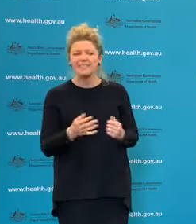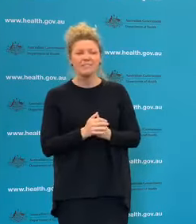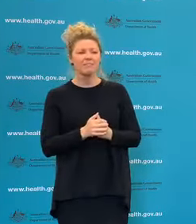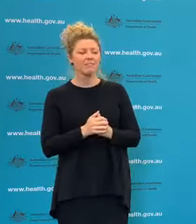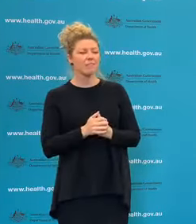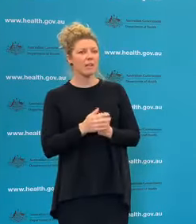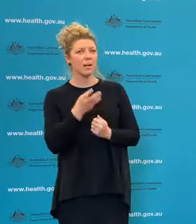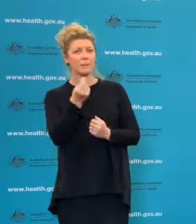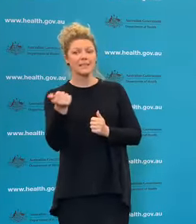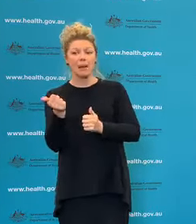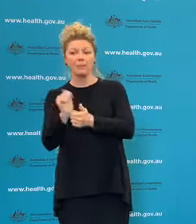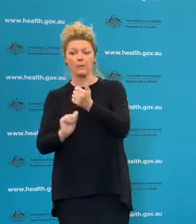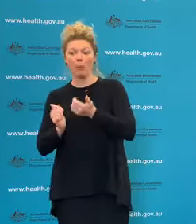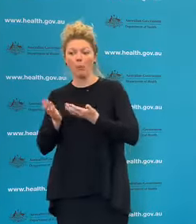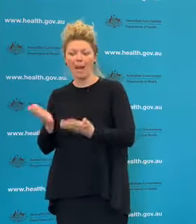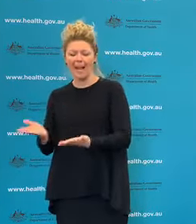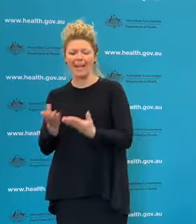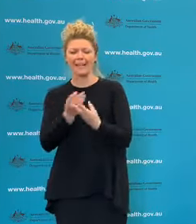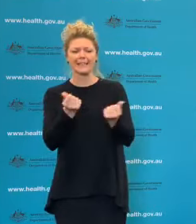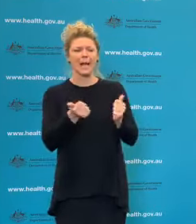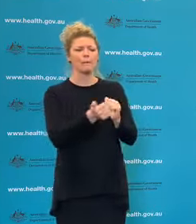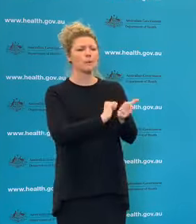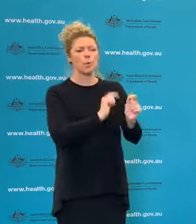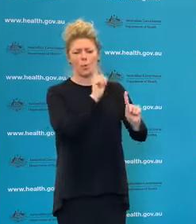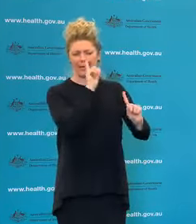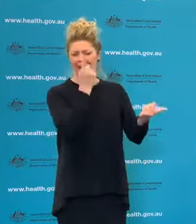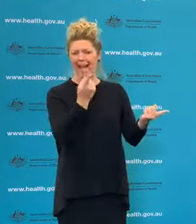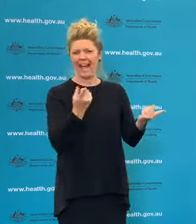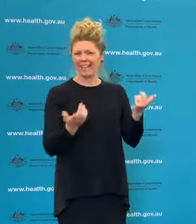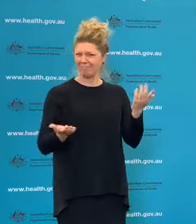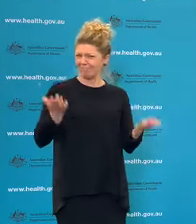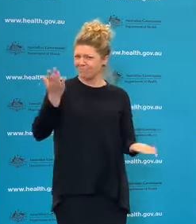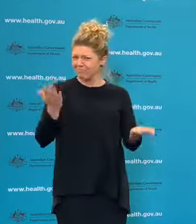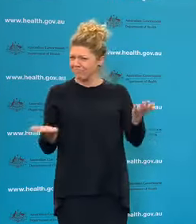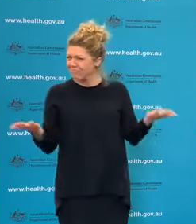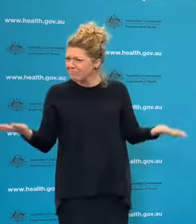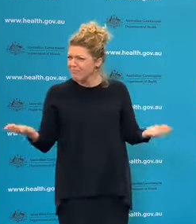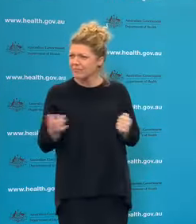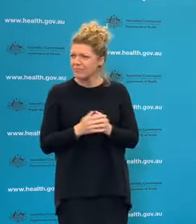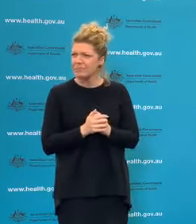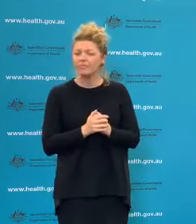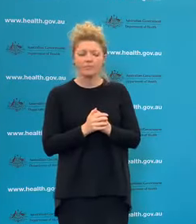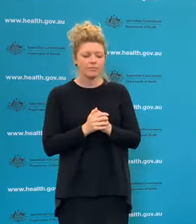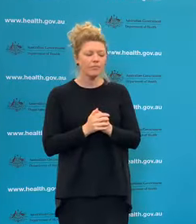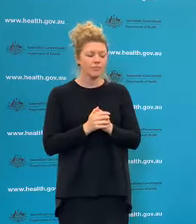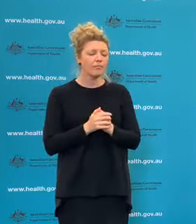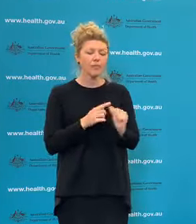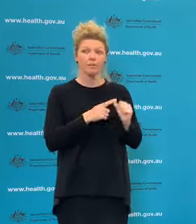while other won't? What is going to happen? The advice that has been provided to the National Cabinet is being